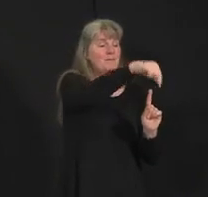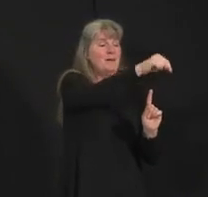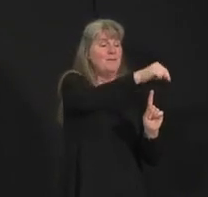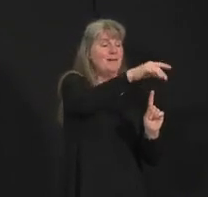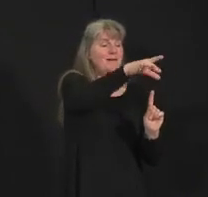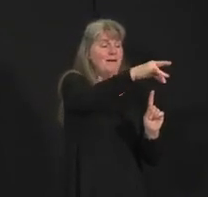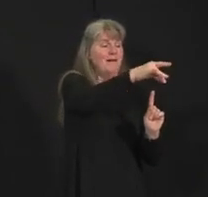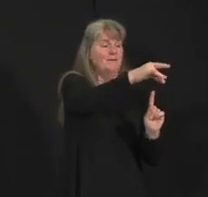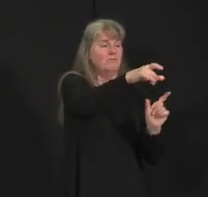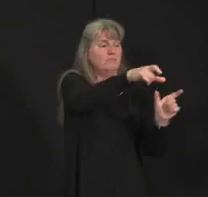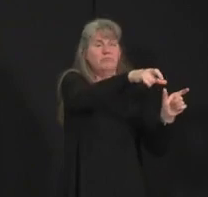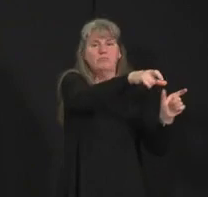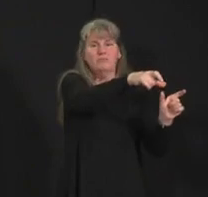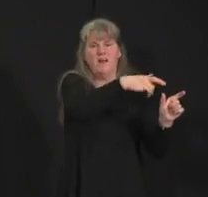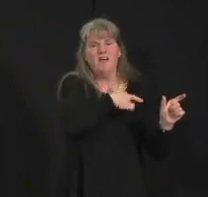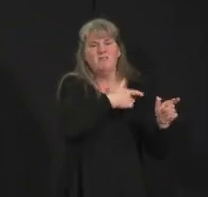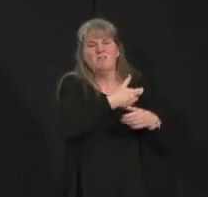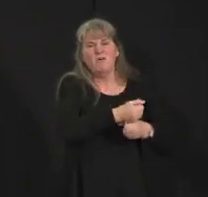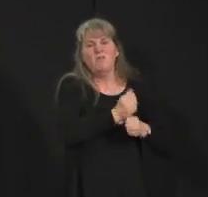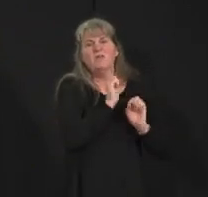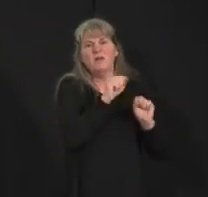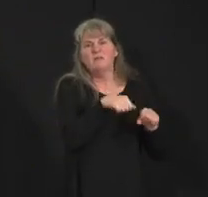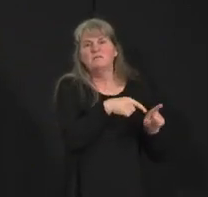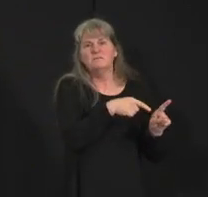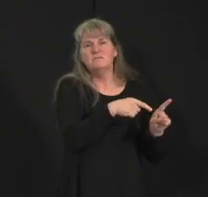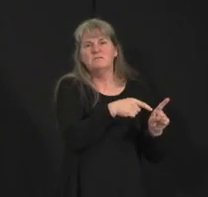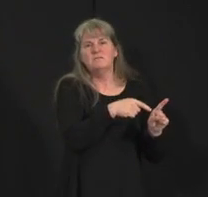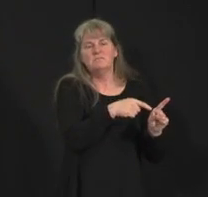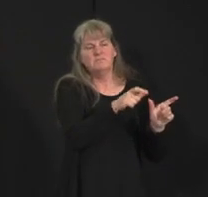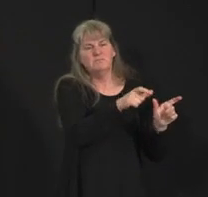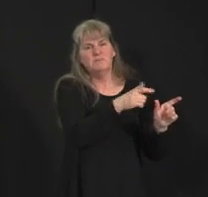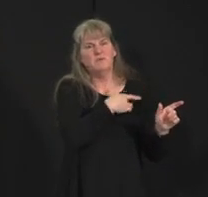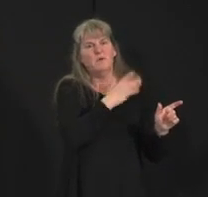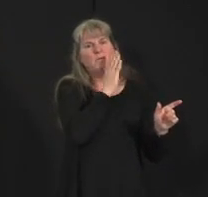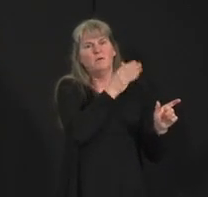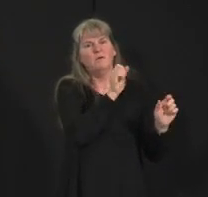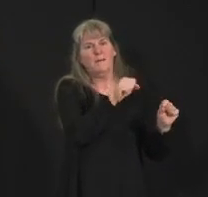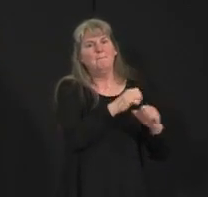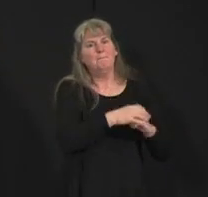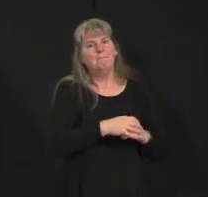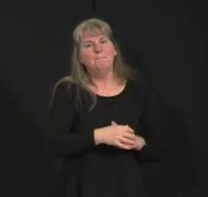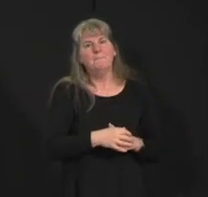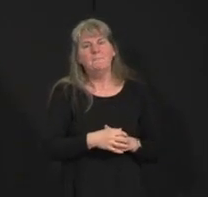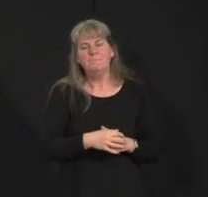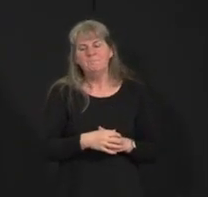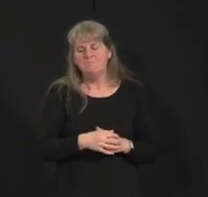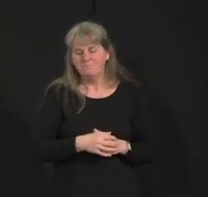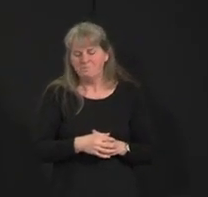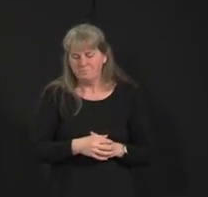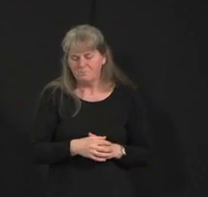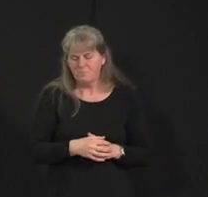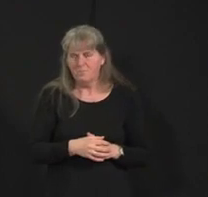appropriately. And ultimately contain this cluster.